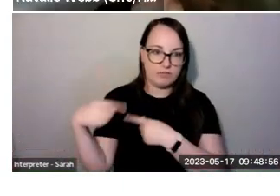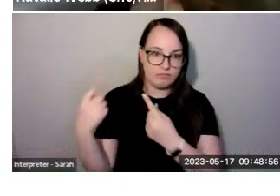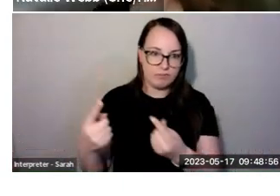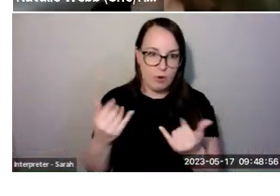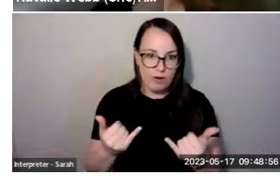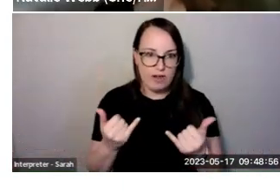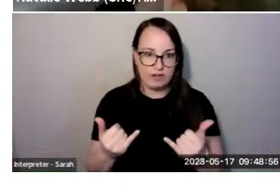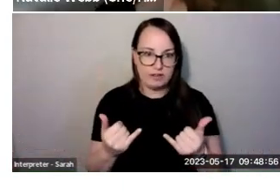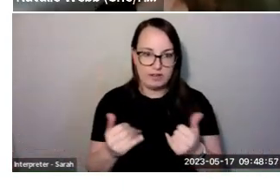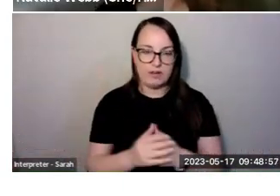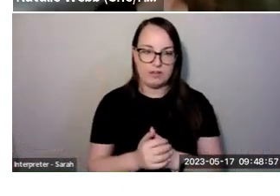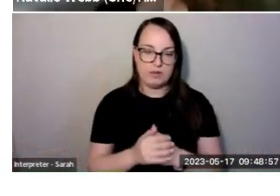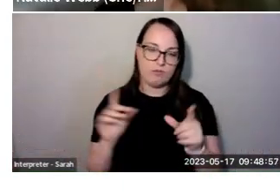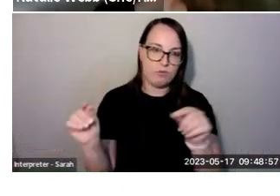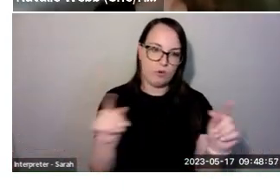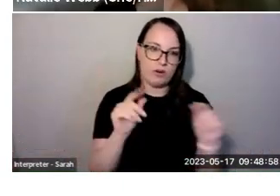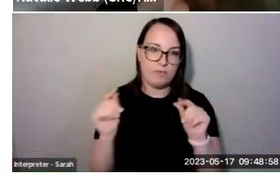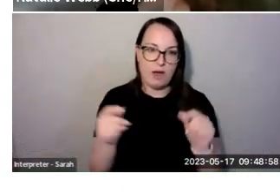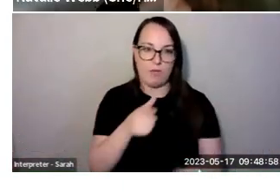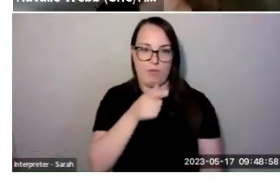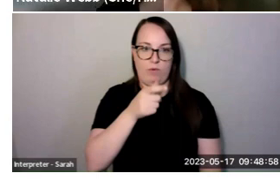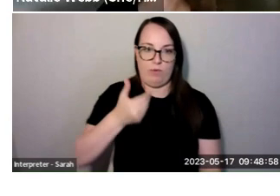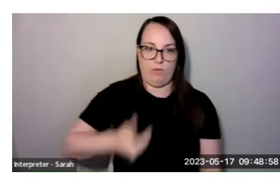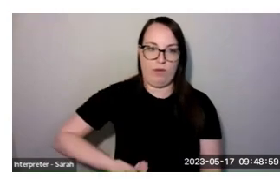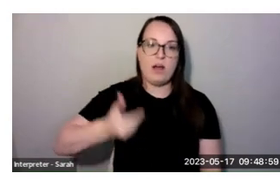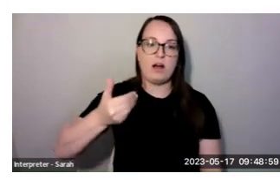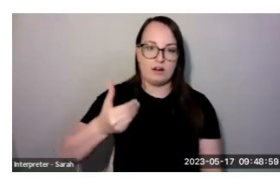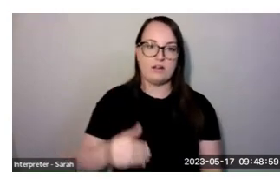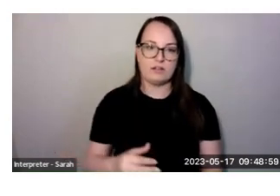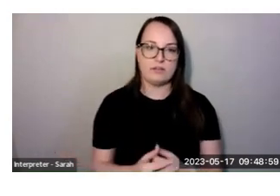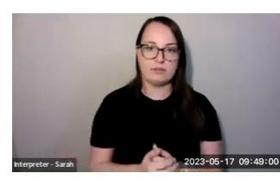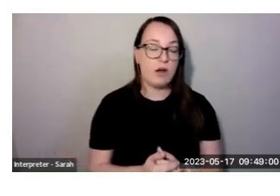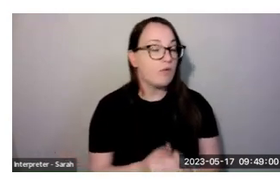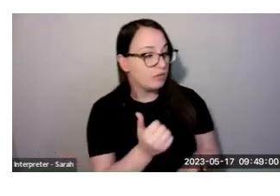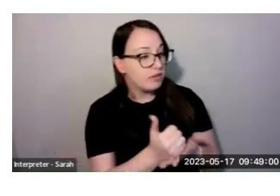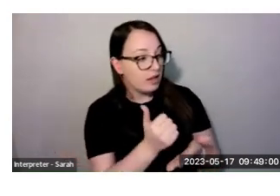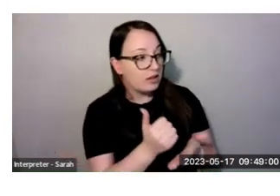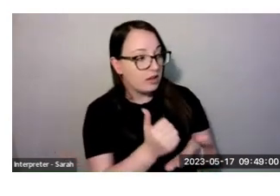quite a while now. Natalie: Right. Yeah. That helps.